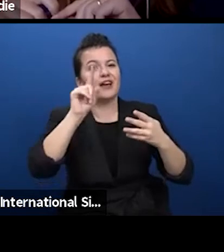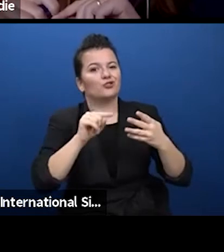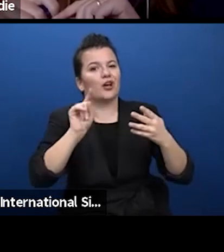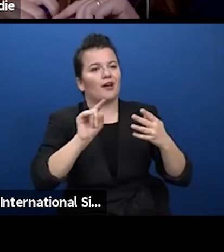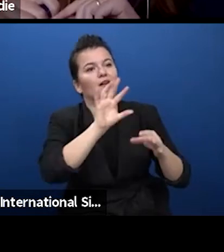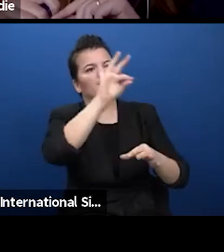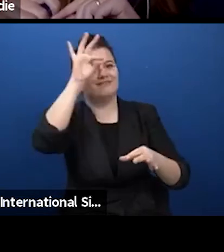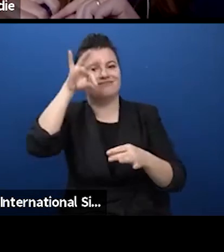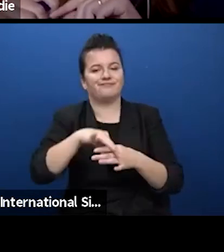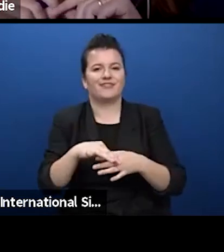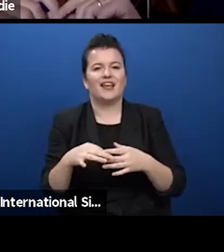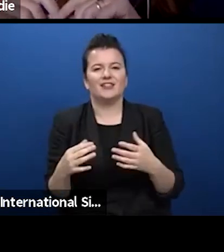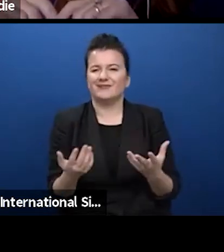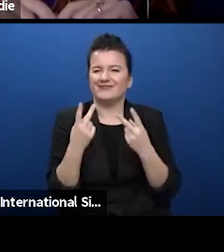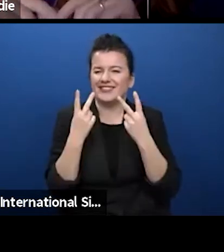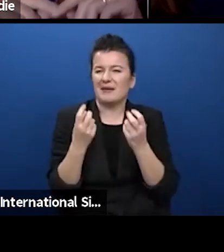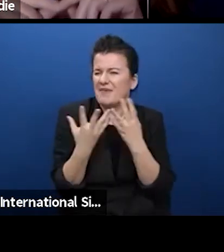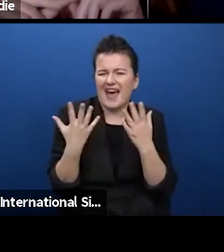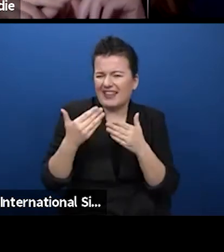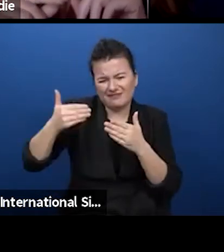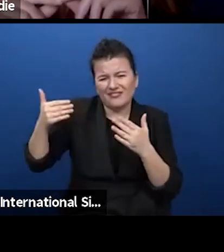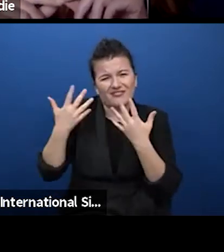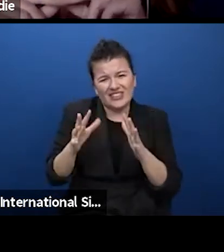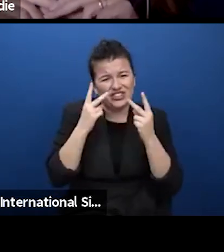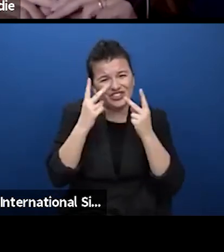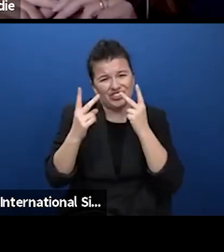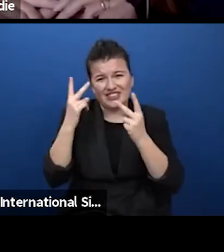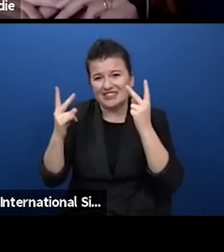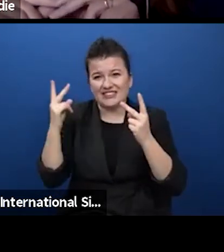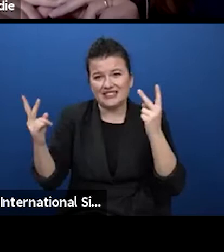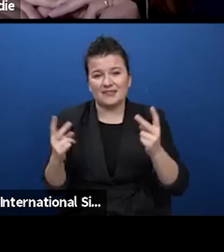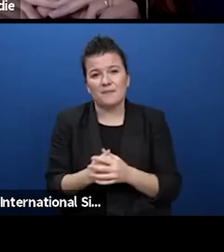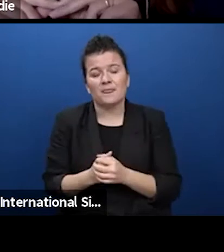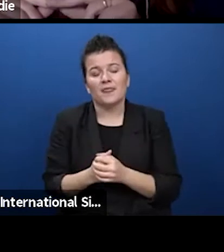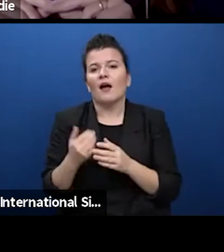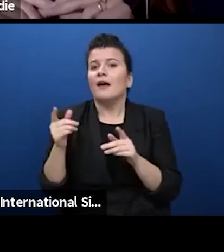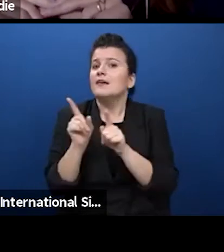what considers you know white you know so it's like you know then I mean but still you know I'm